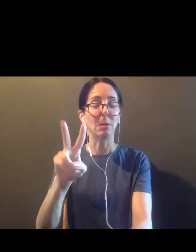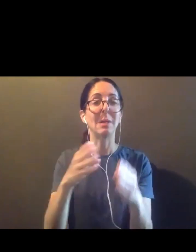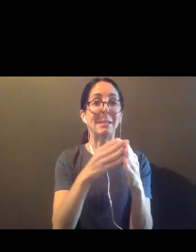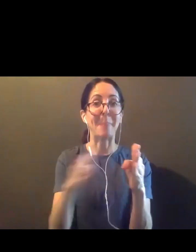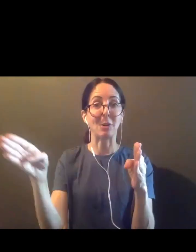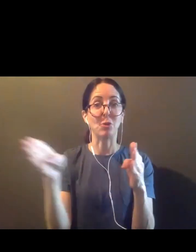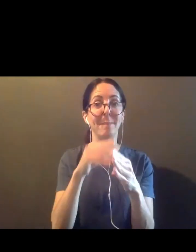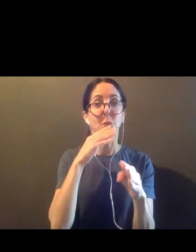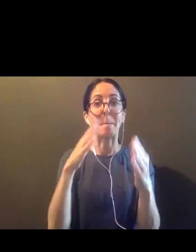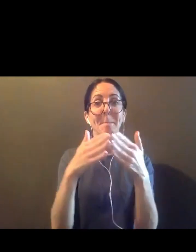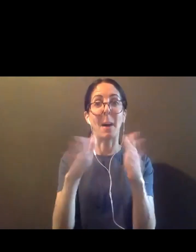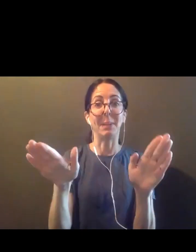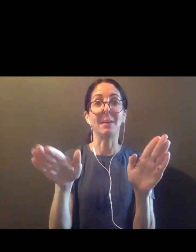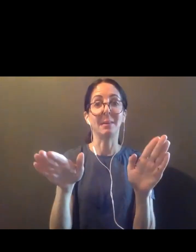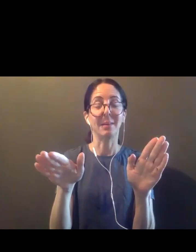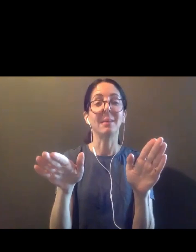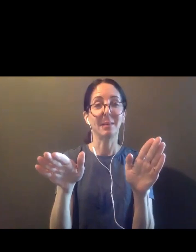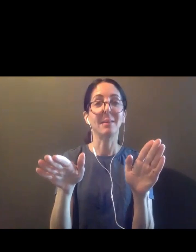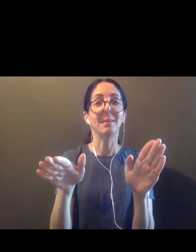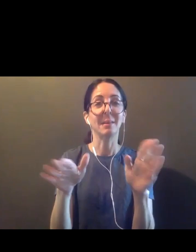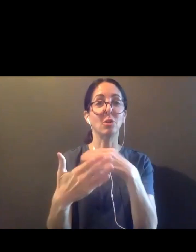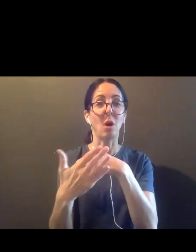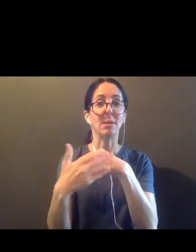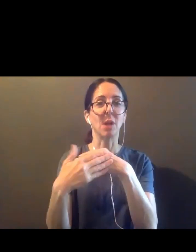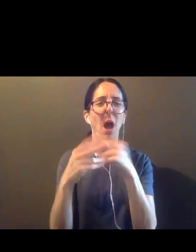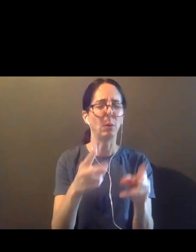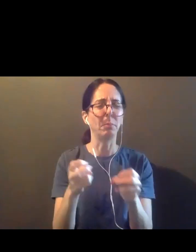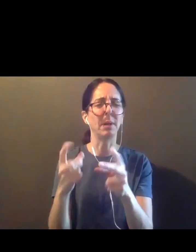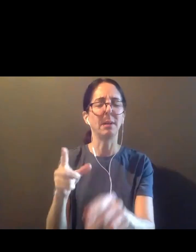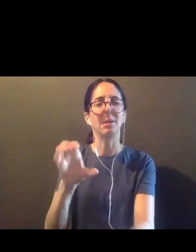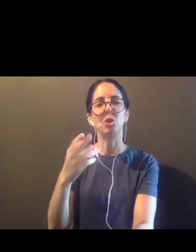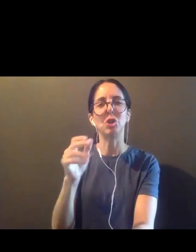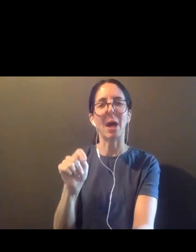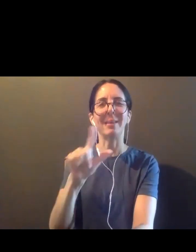And I’ll put the link to the spectrum in the chat just after I’m done speaking.